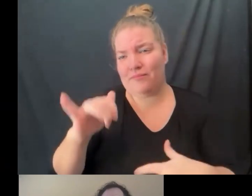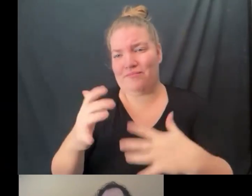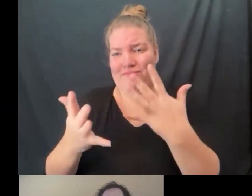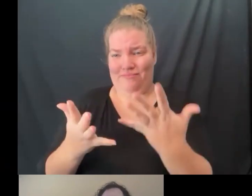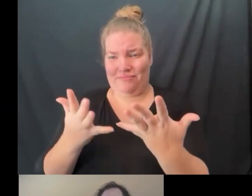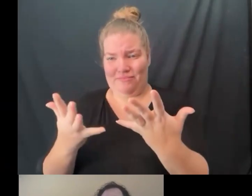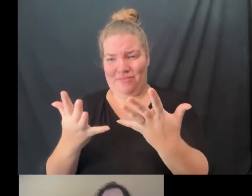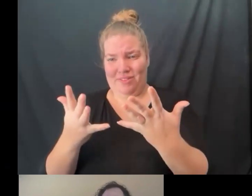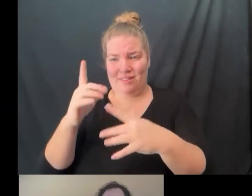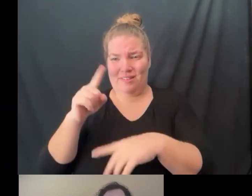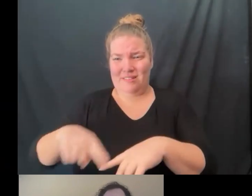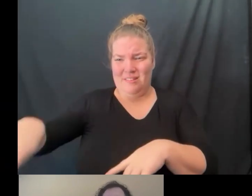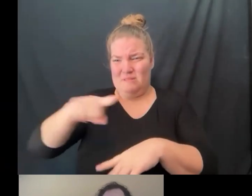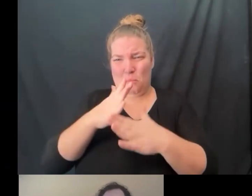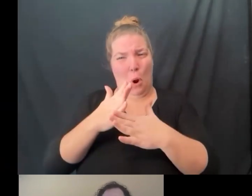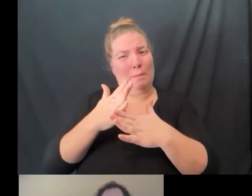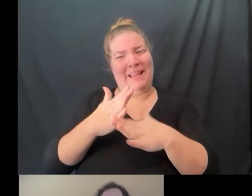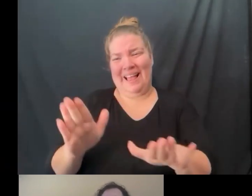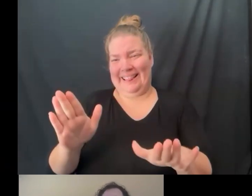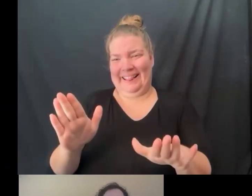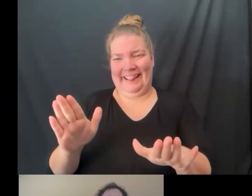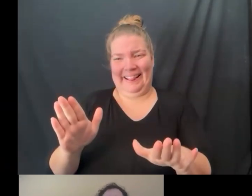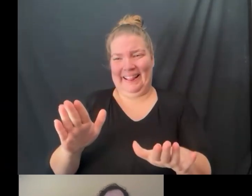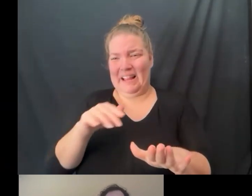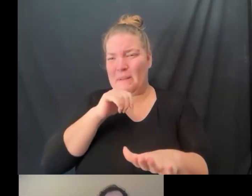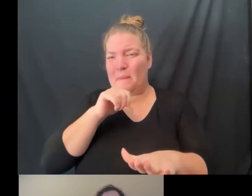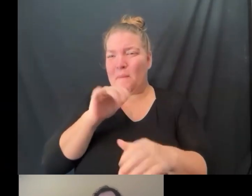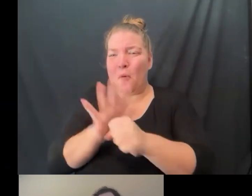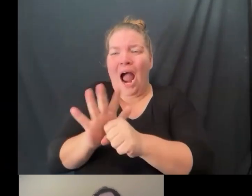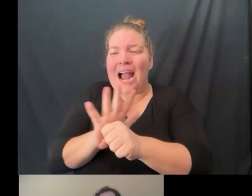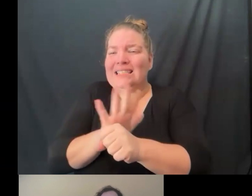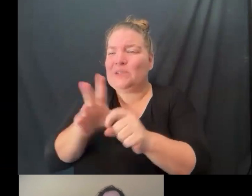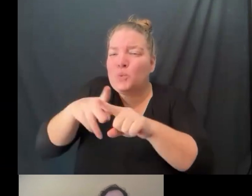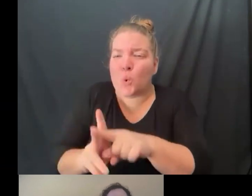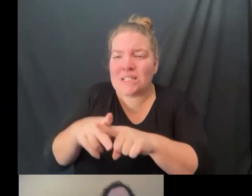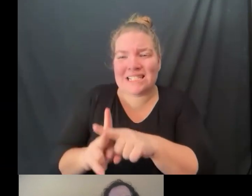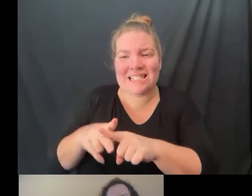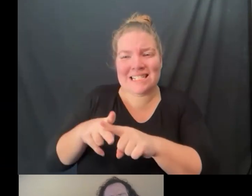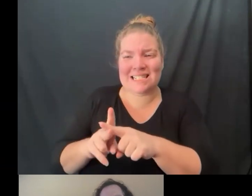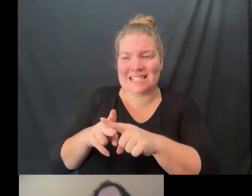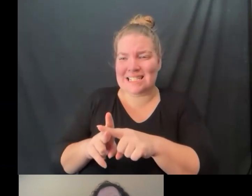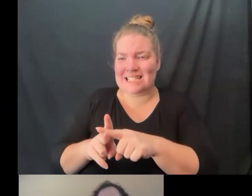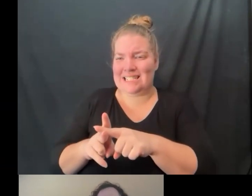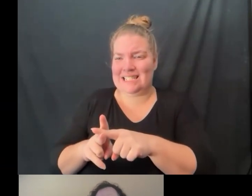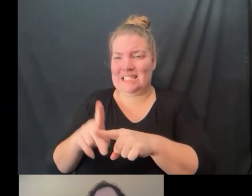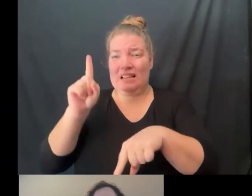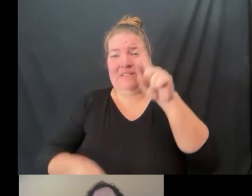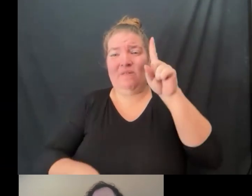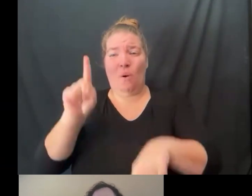or other things that just make it really hard because the tools aren't ready to help you. So there are a number of designations